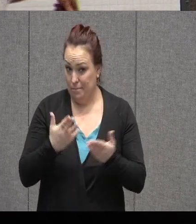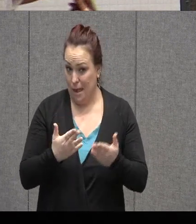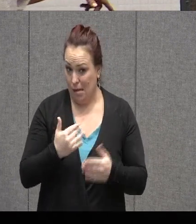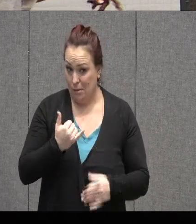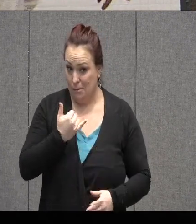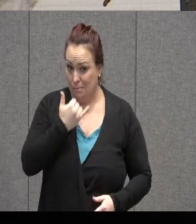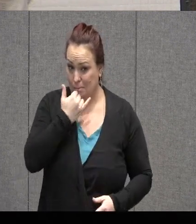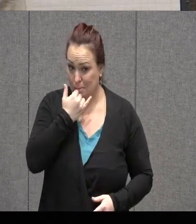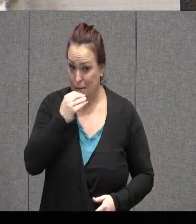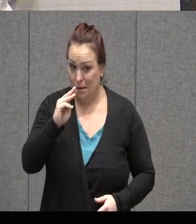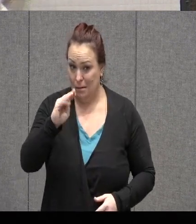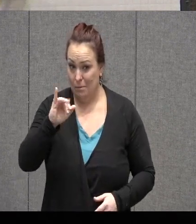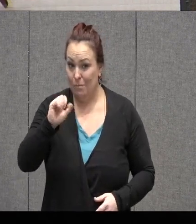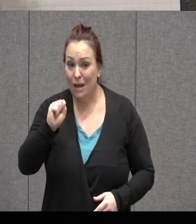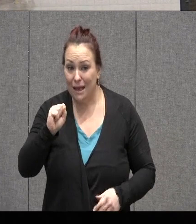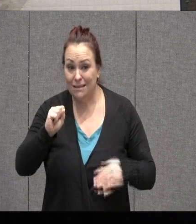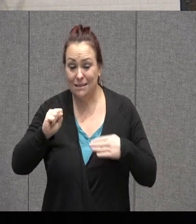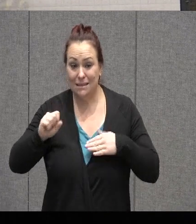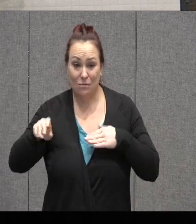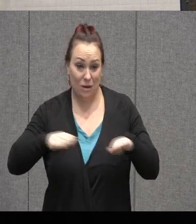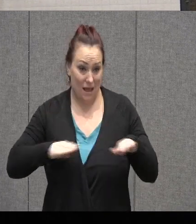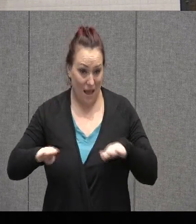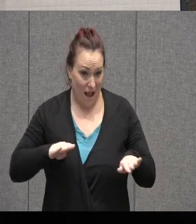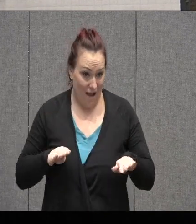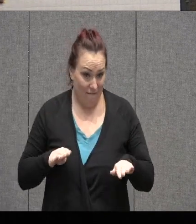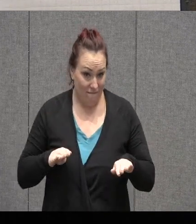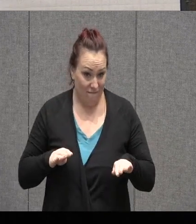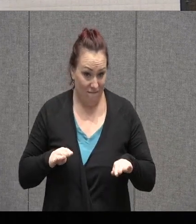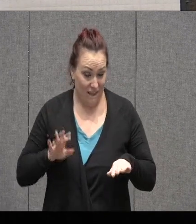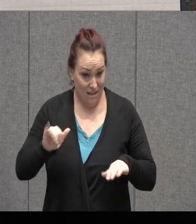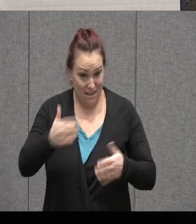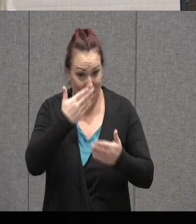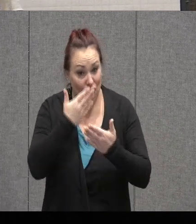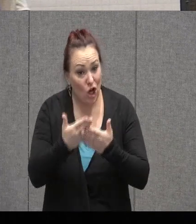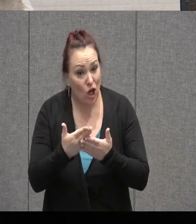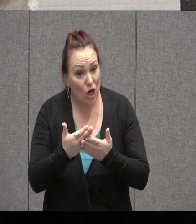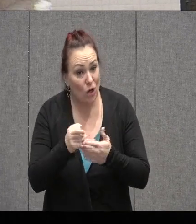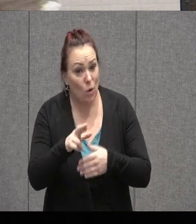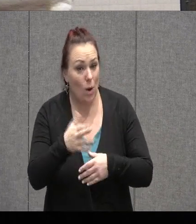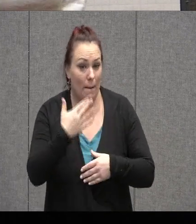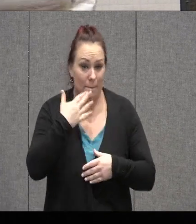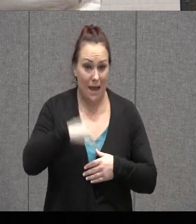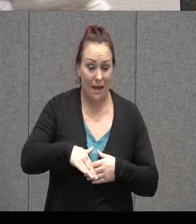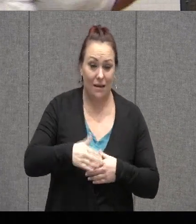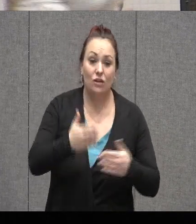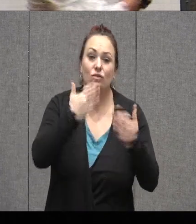Hmm, is that a good thing or a bad thing if you're misbehaving? So, thank you for joining me today